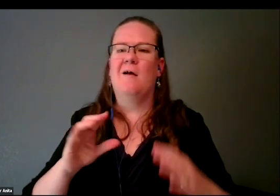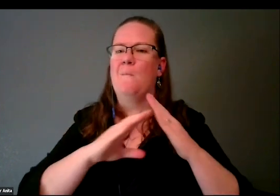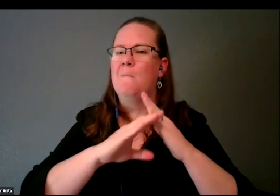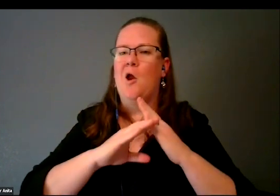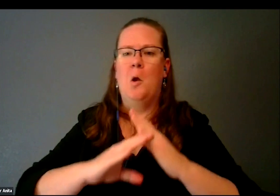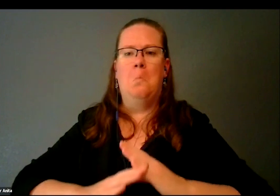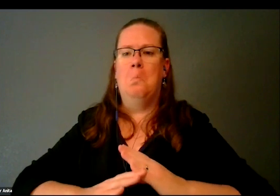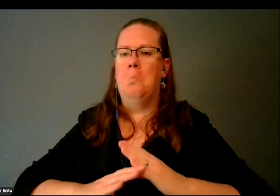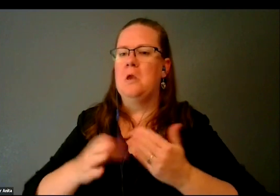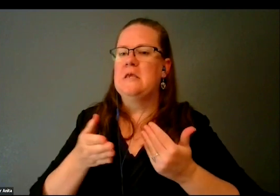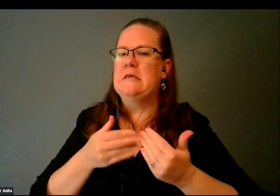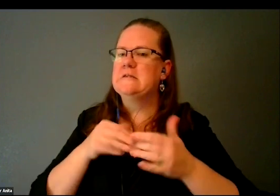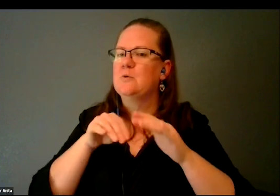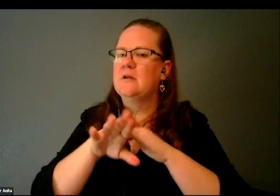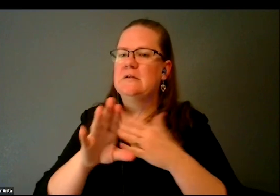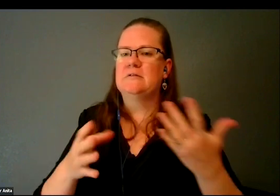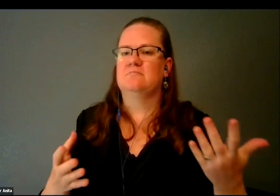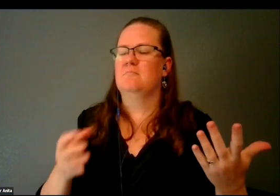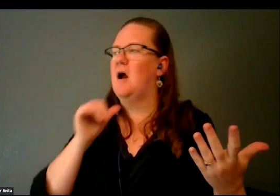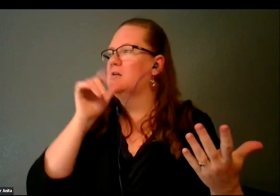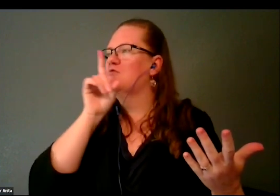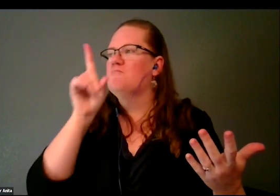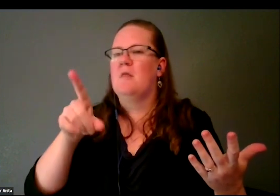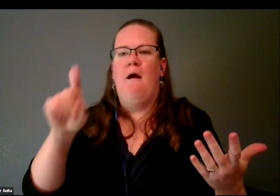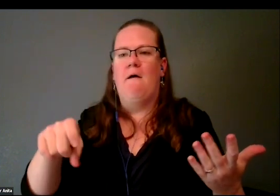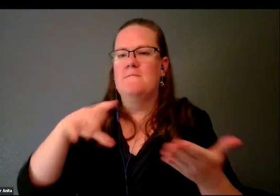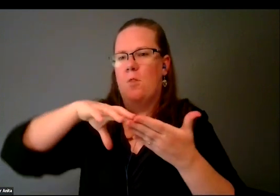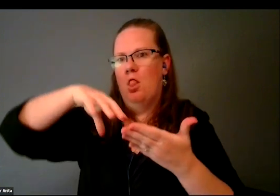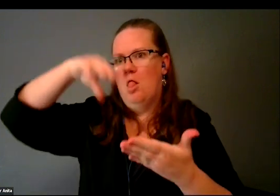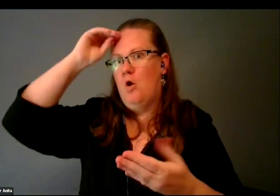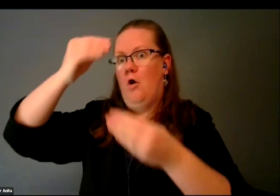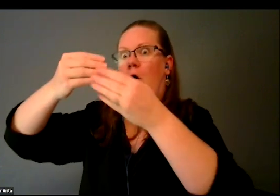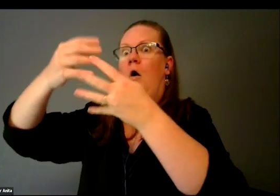I didn't have to really learn all the complexities of 3D modeling.